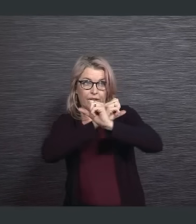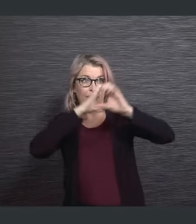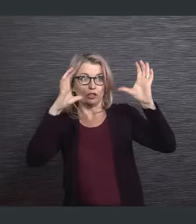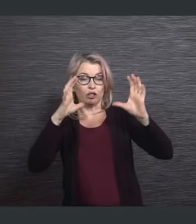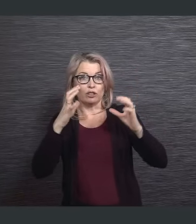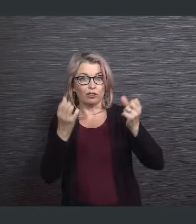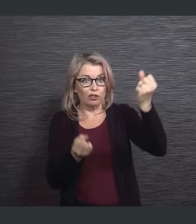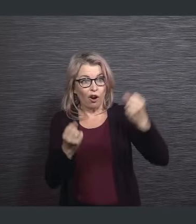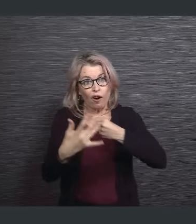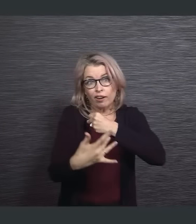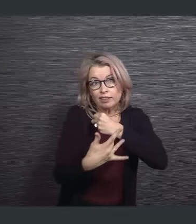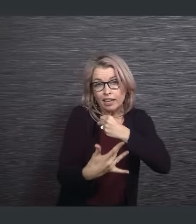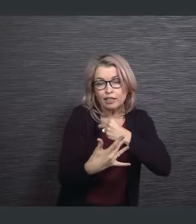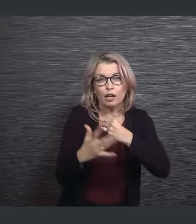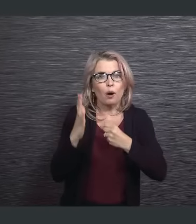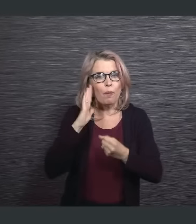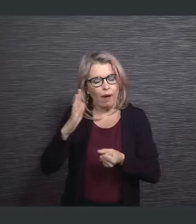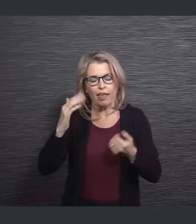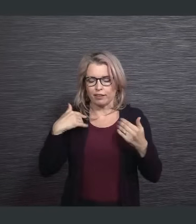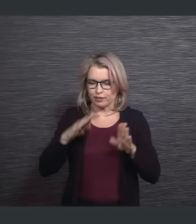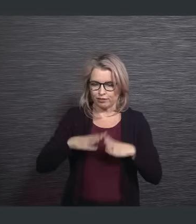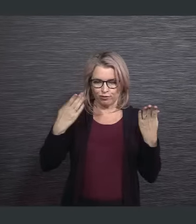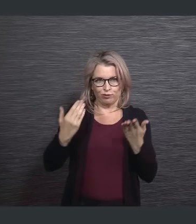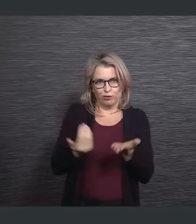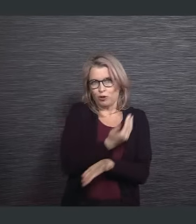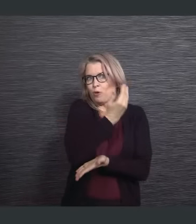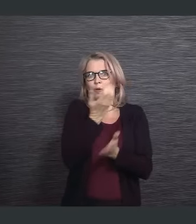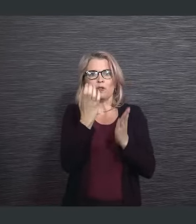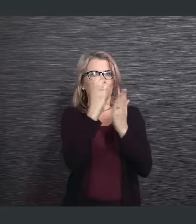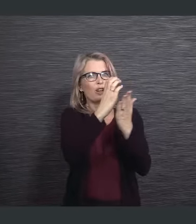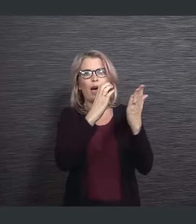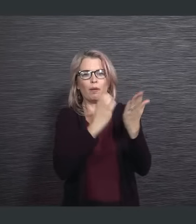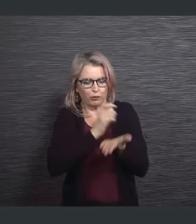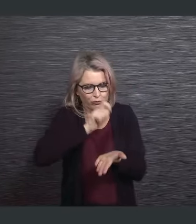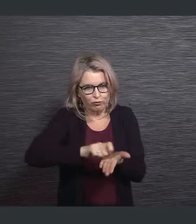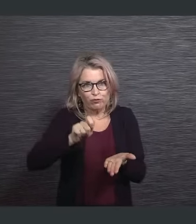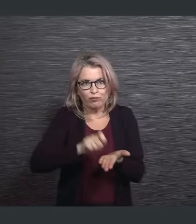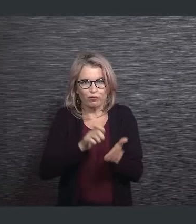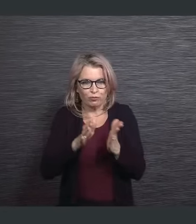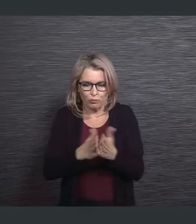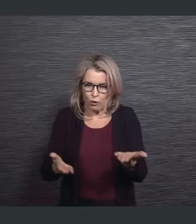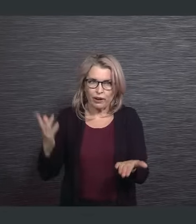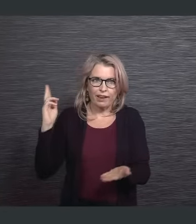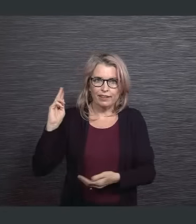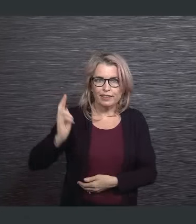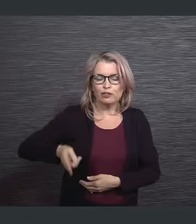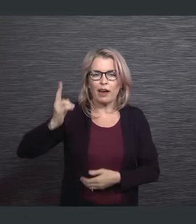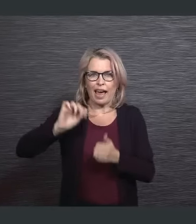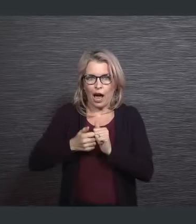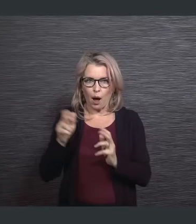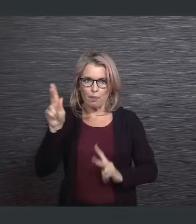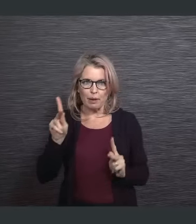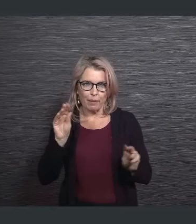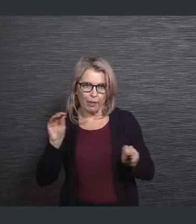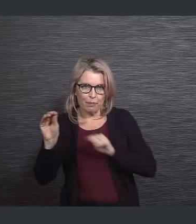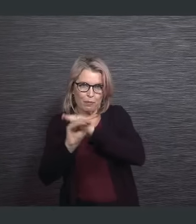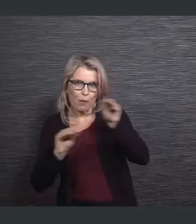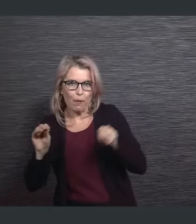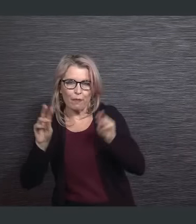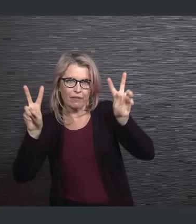will write a new chapter in the history of how people move.